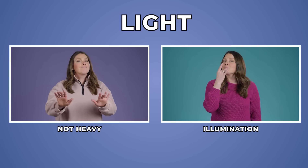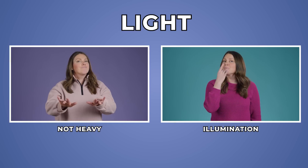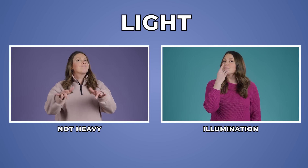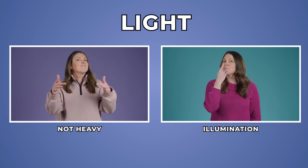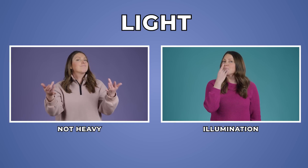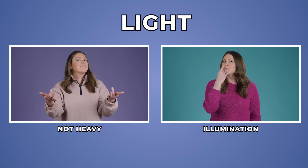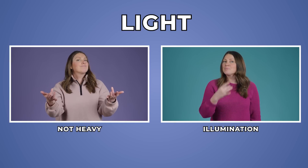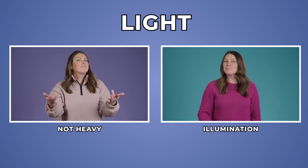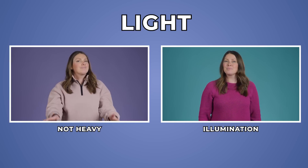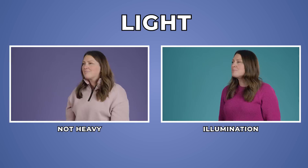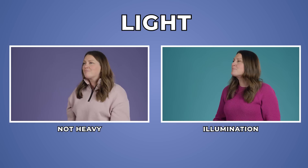Light.